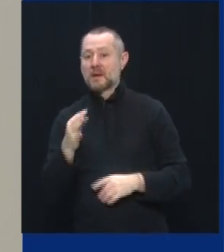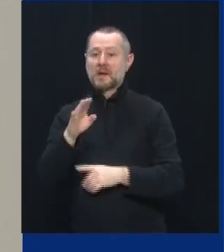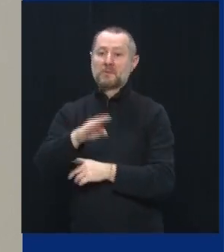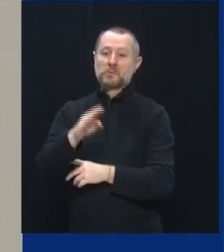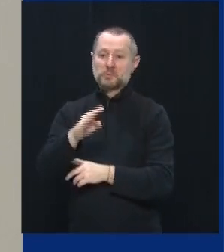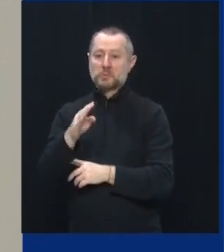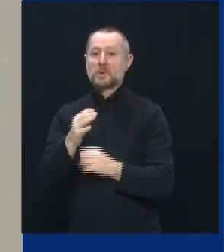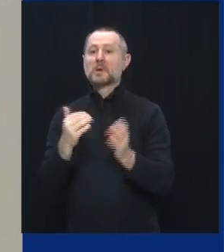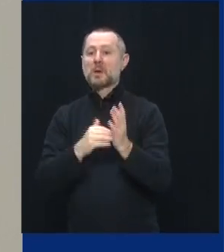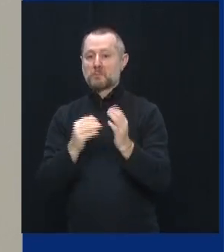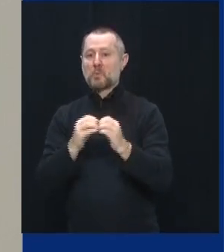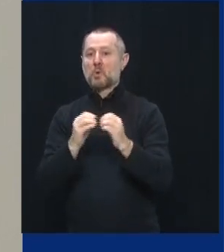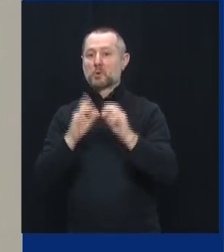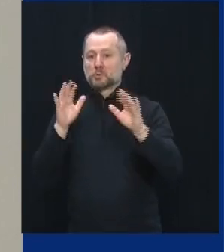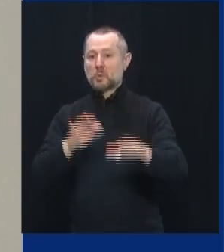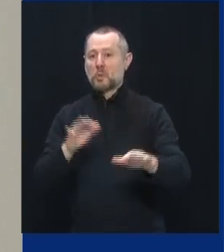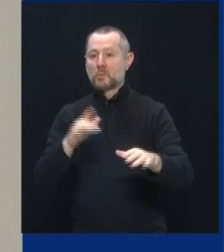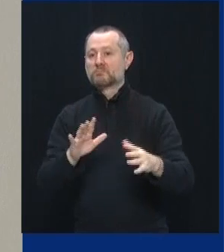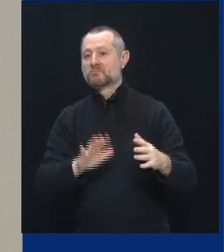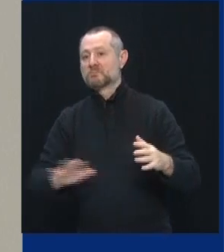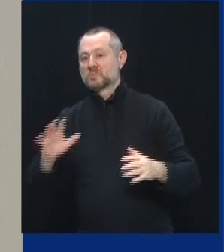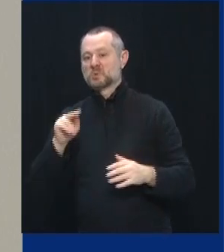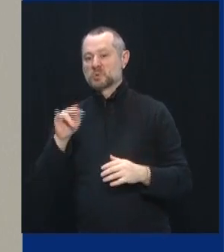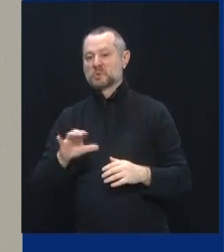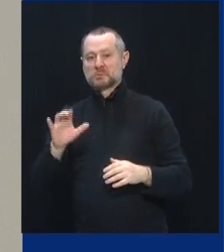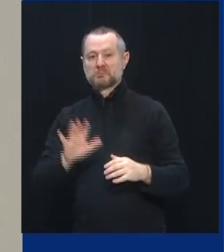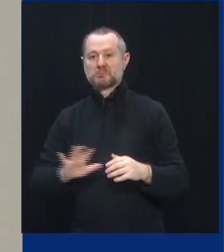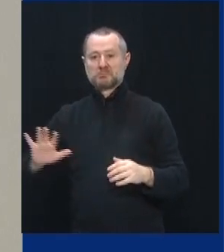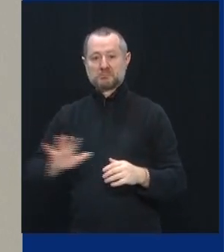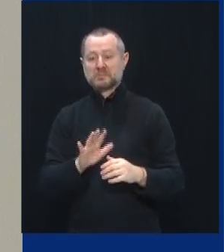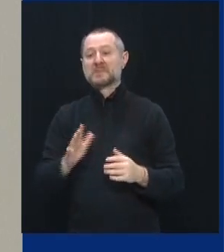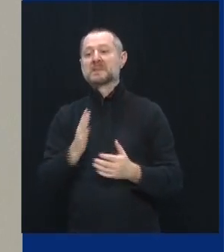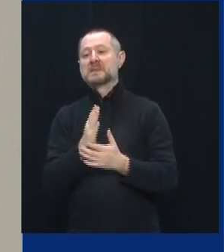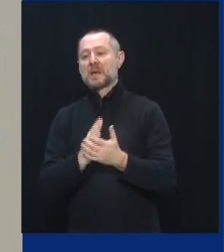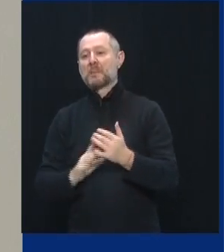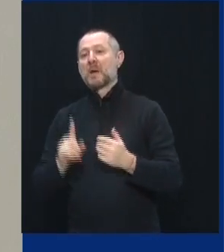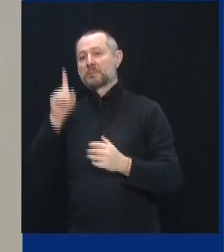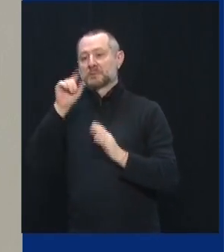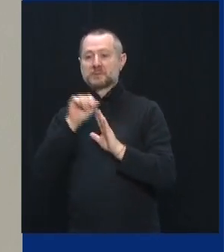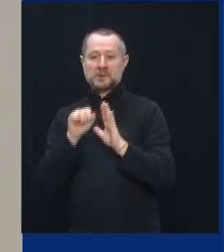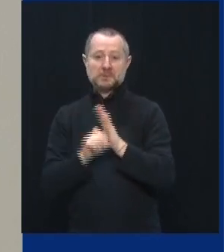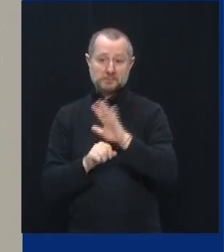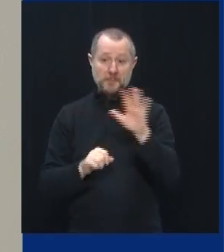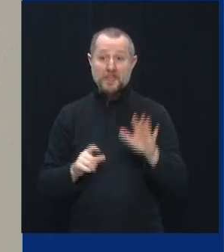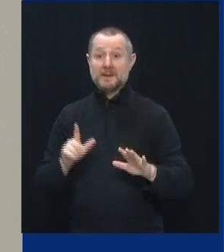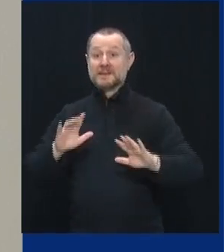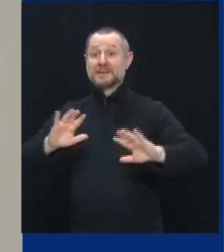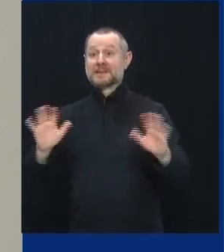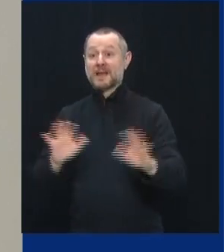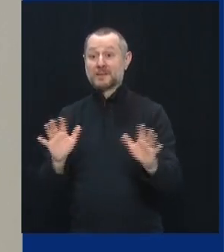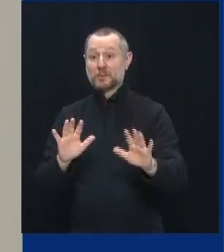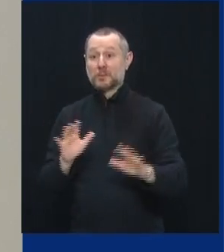WE'RE EXPECTING SOME FORM OF WINTER PRECIPITATION ON FRIDAY, FRIDAY AFTERNOON, THAT WILL BE